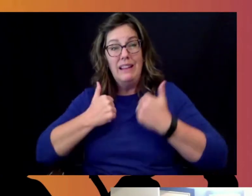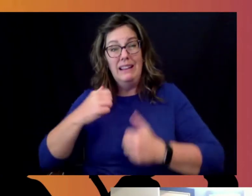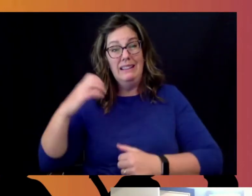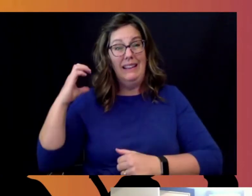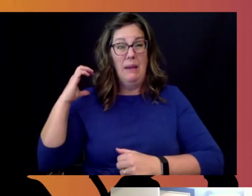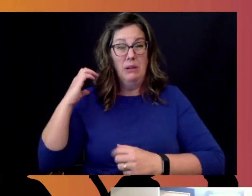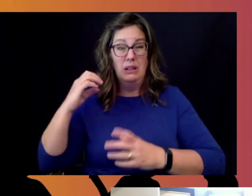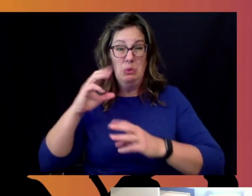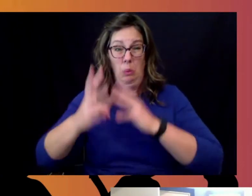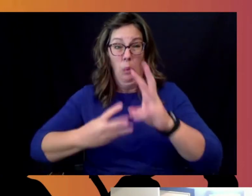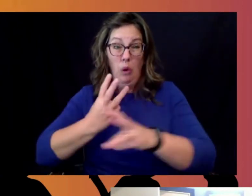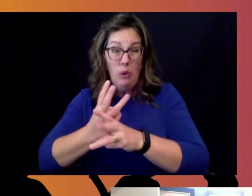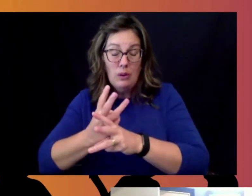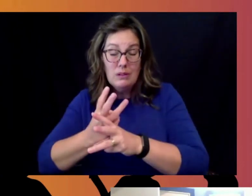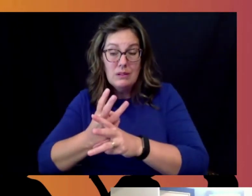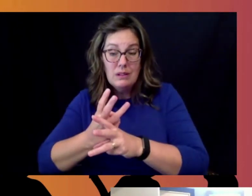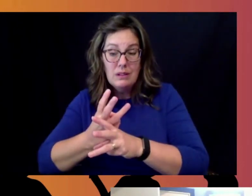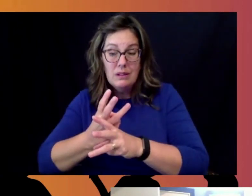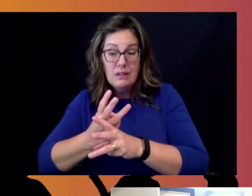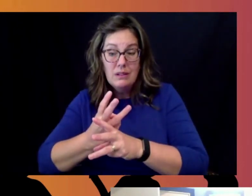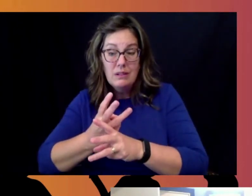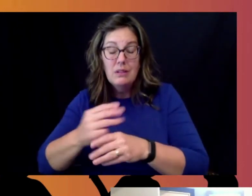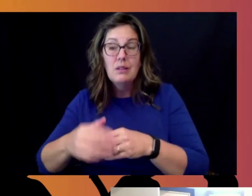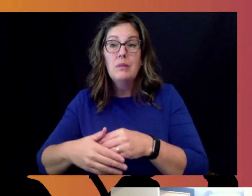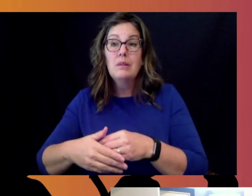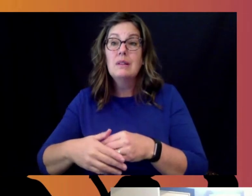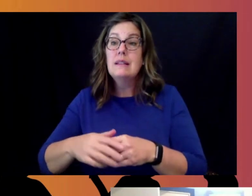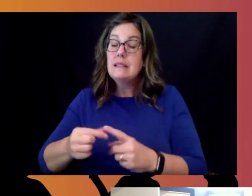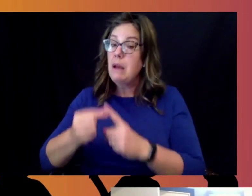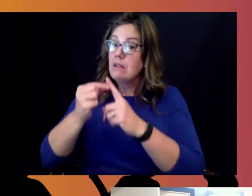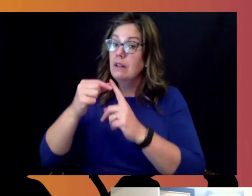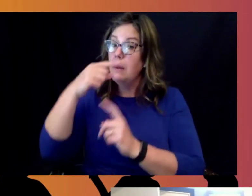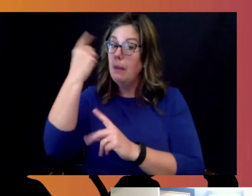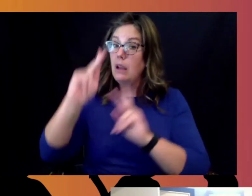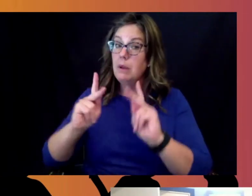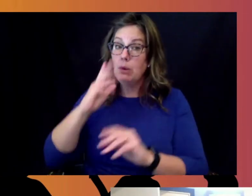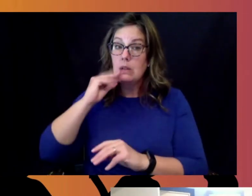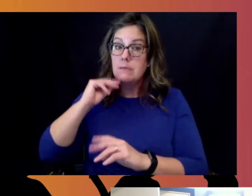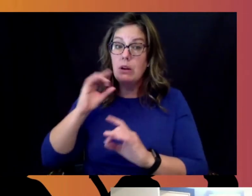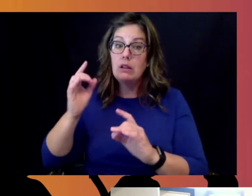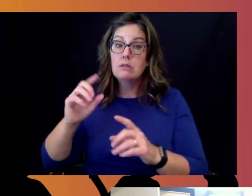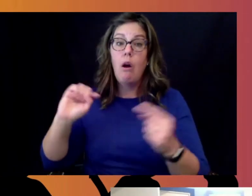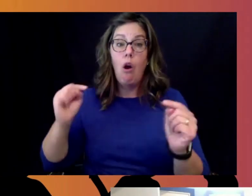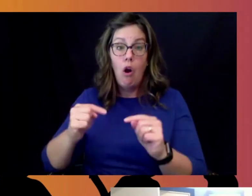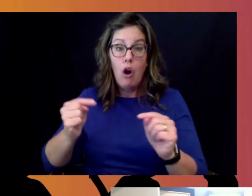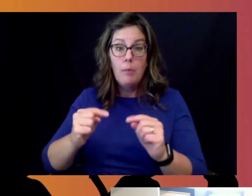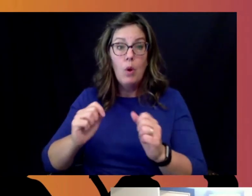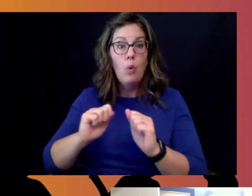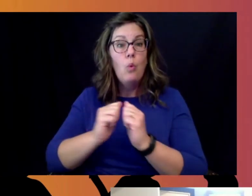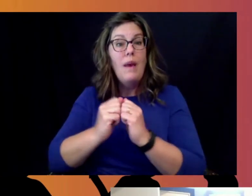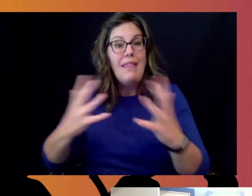can go especially black people experiencing harm without without funds so being able to provide